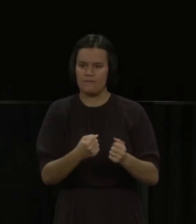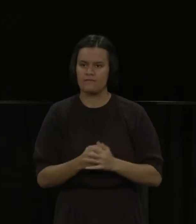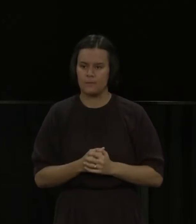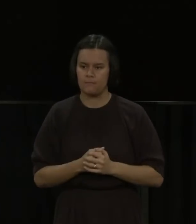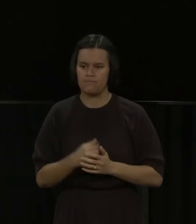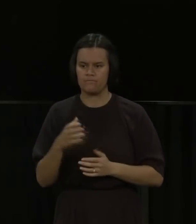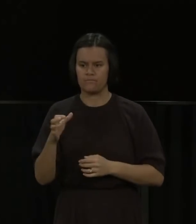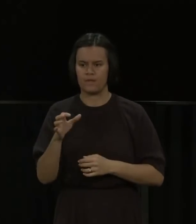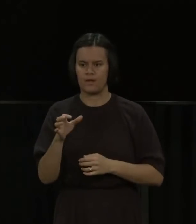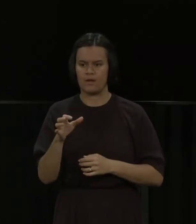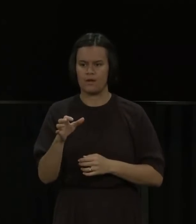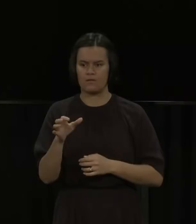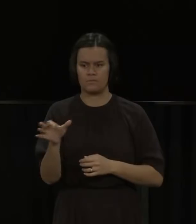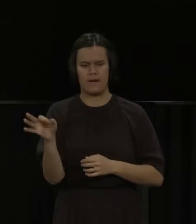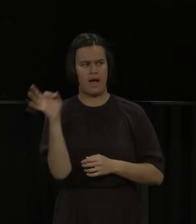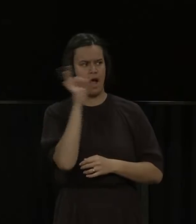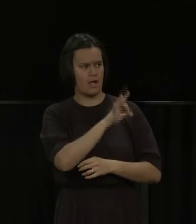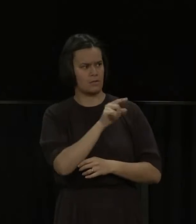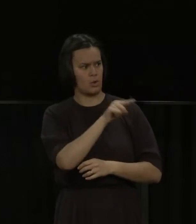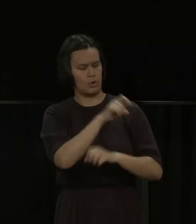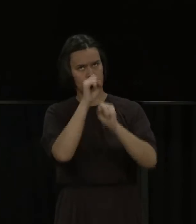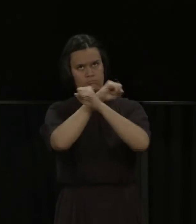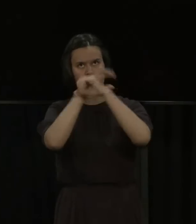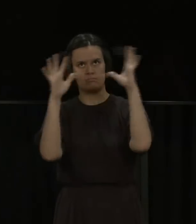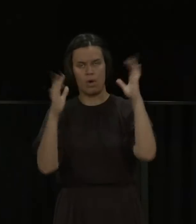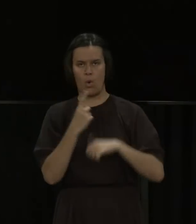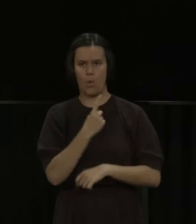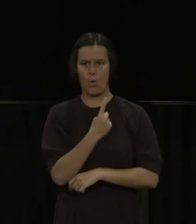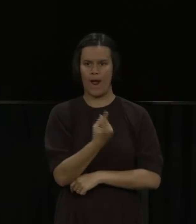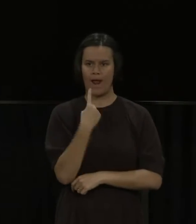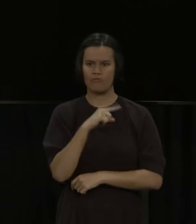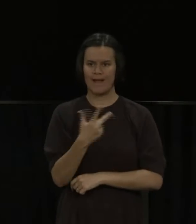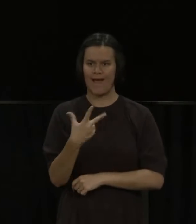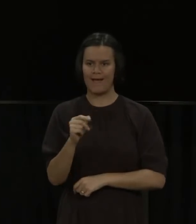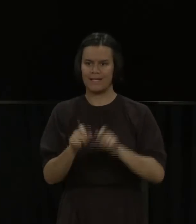We want all cases contact within the first 24 hours, and